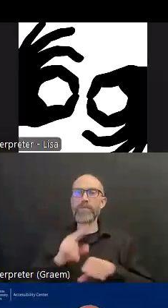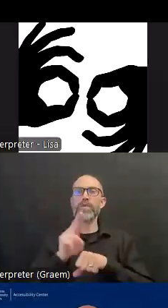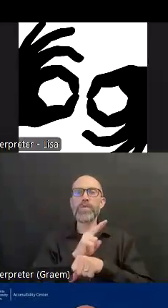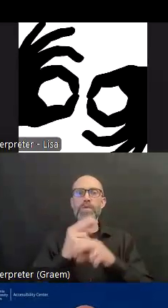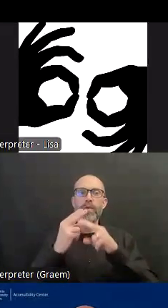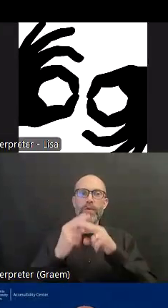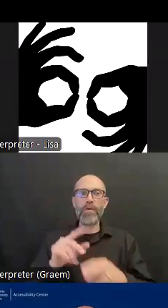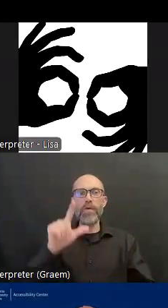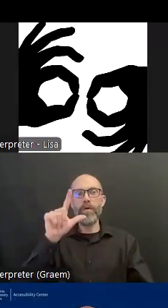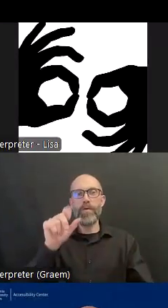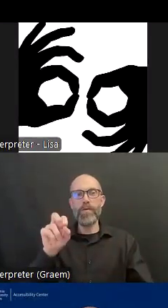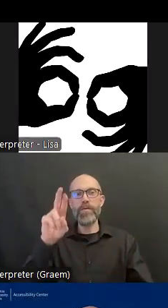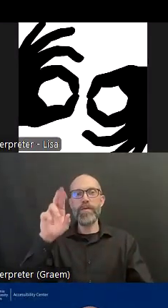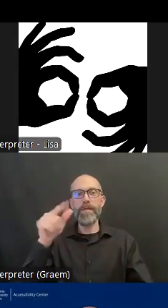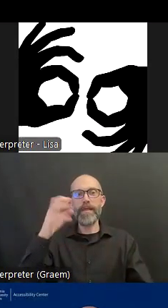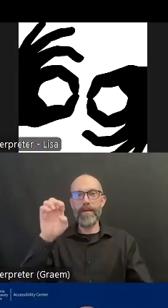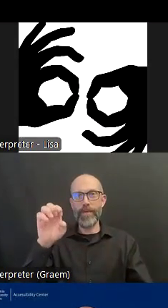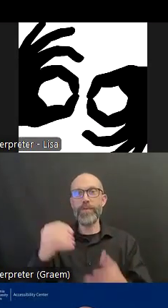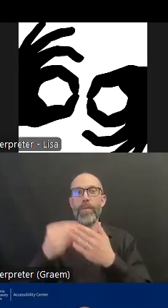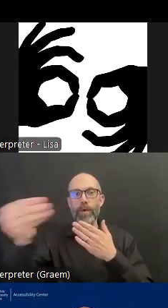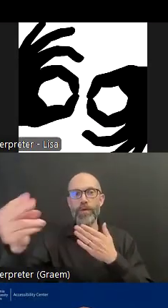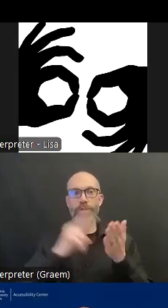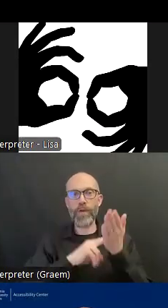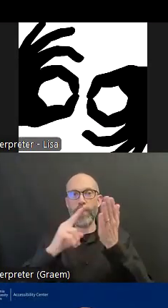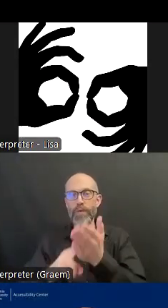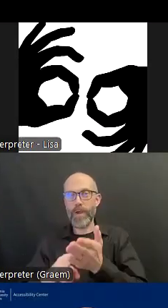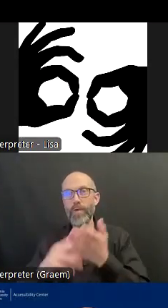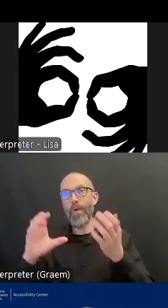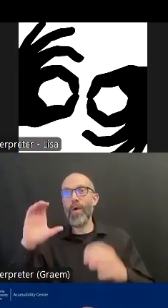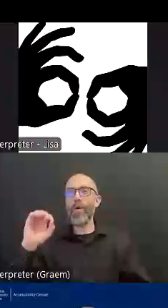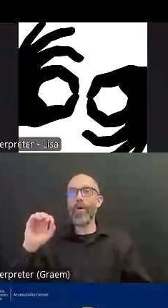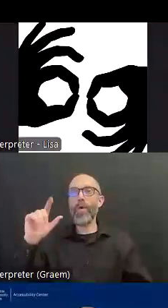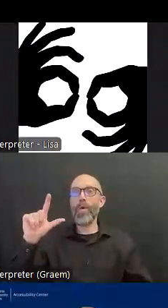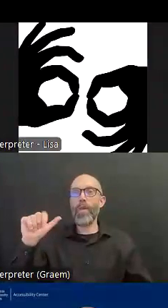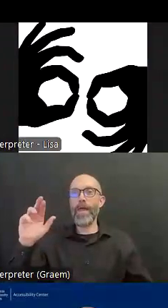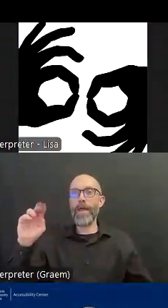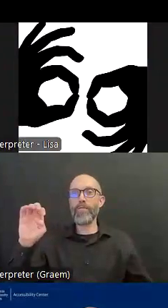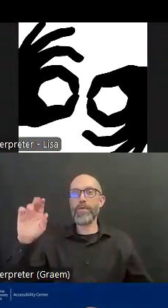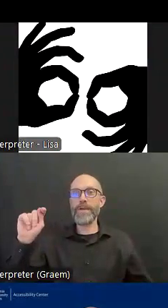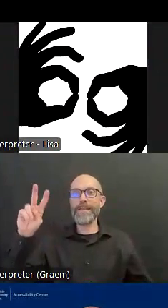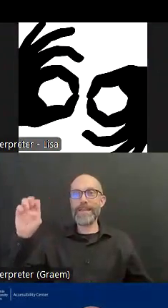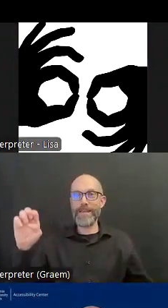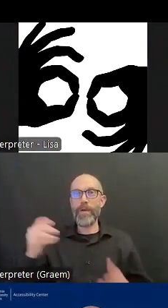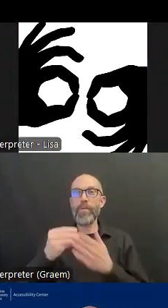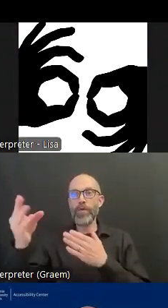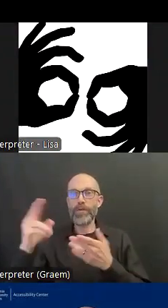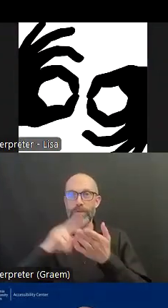contracts or collaborative purchasing agreements. So these are things, such as the state of California has, what's known as CMAS.